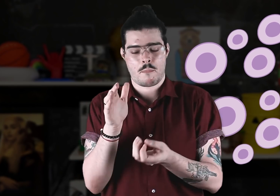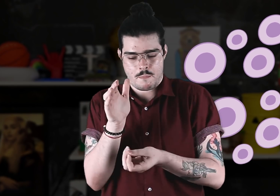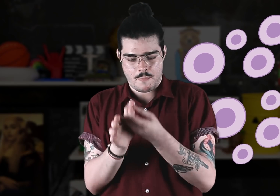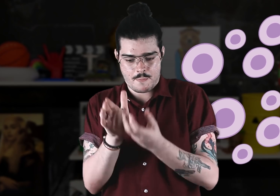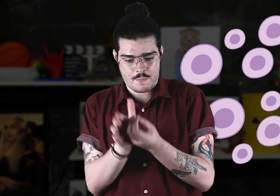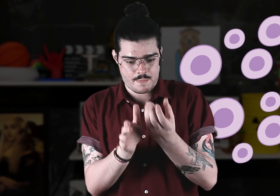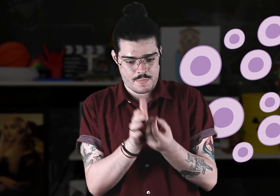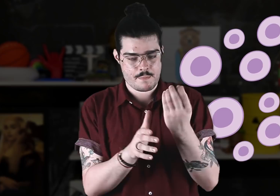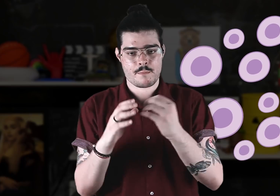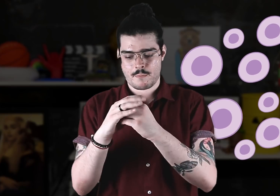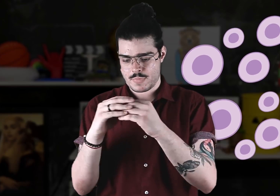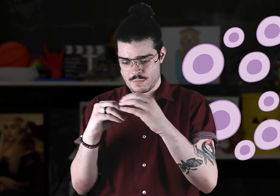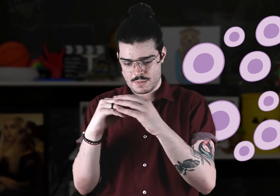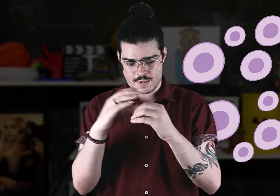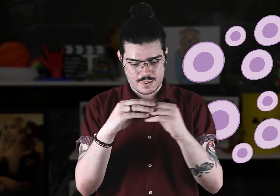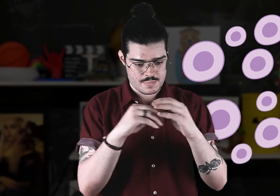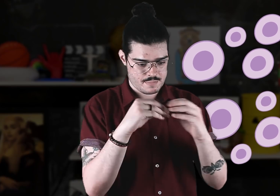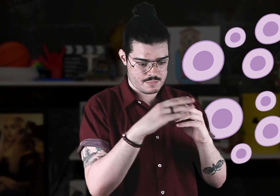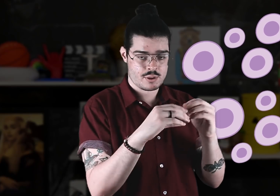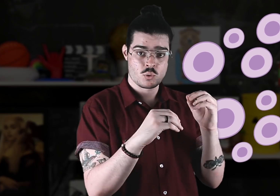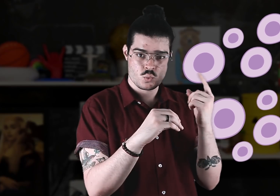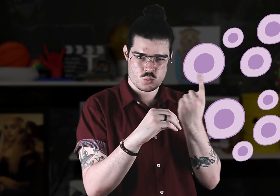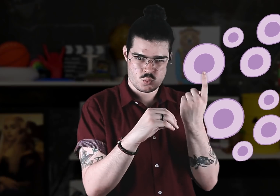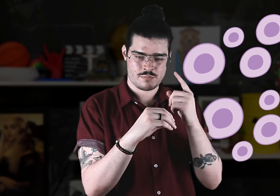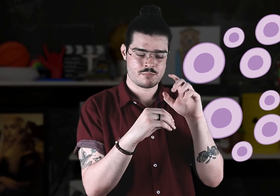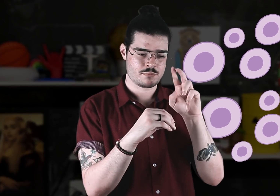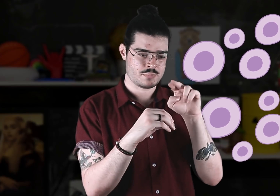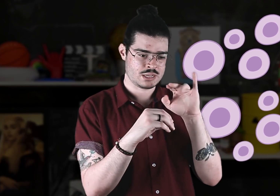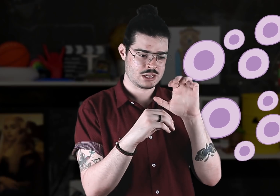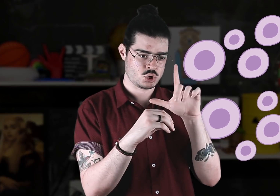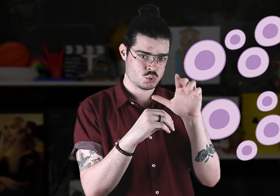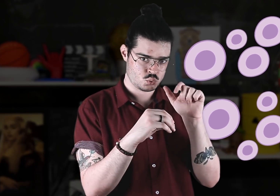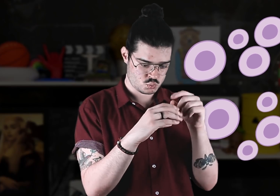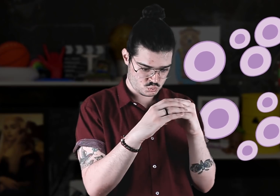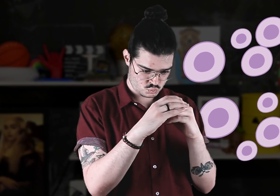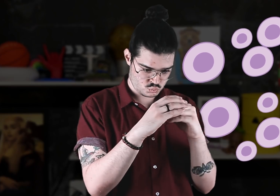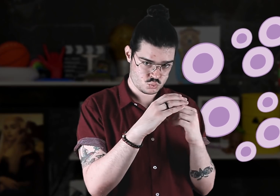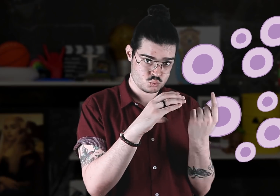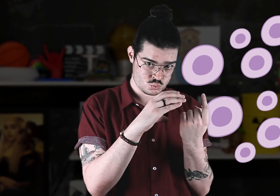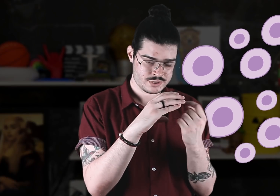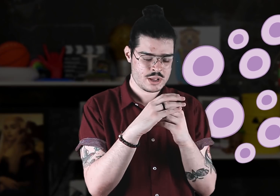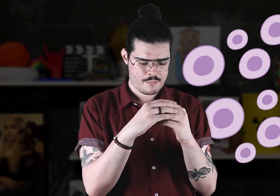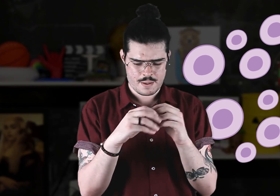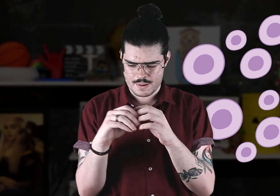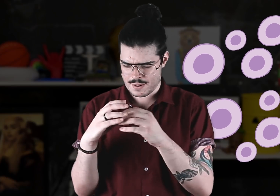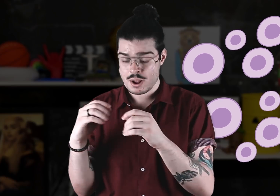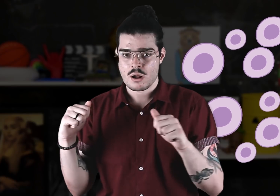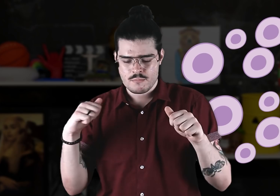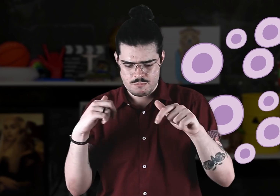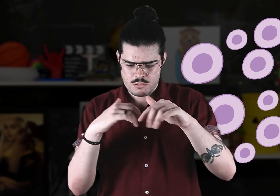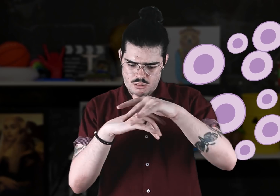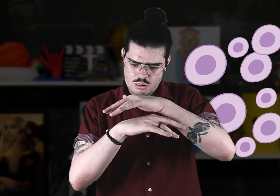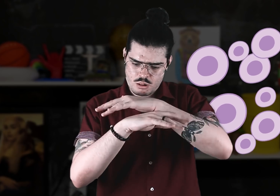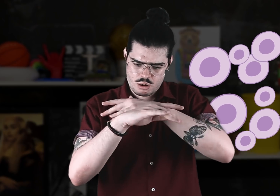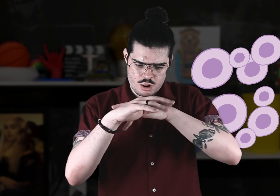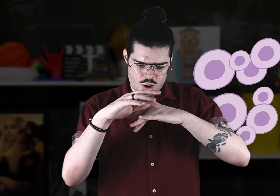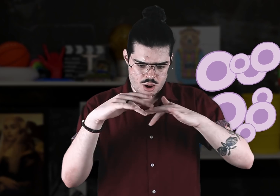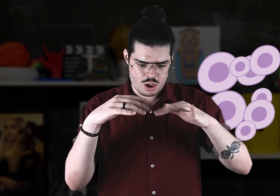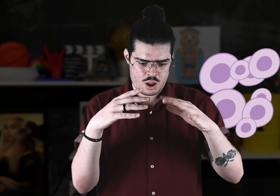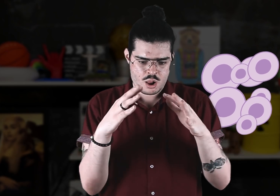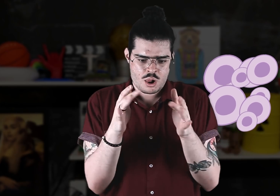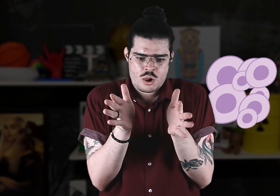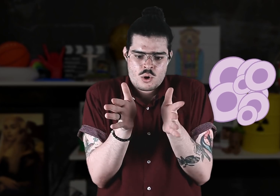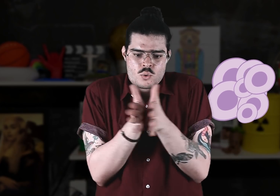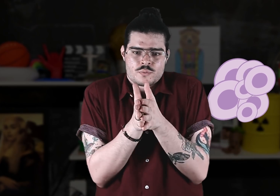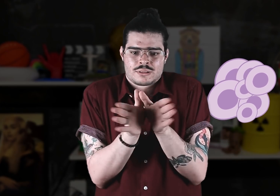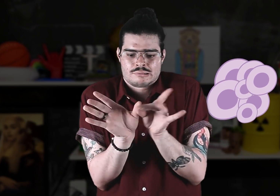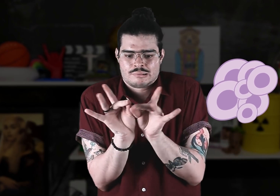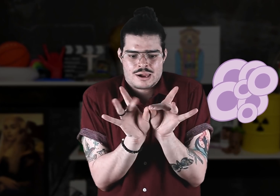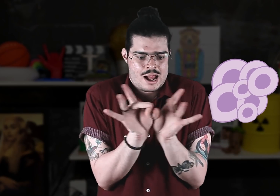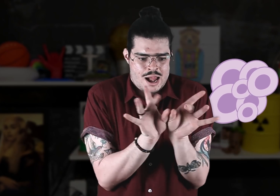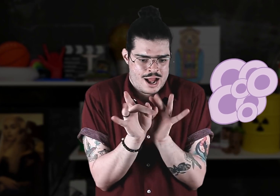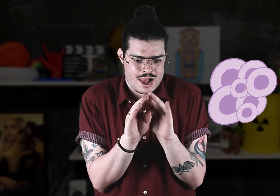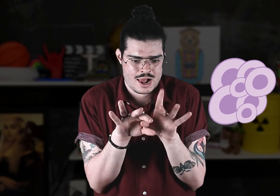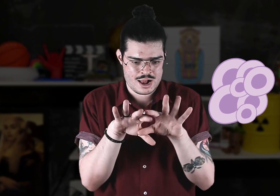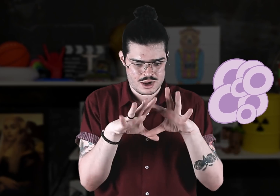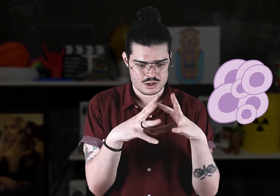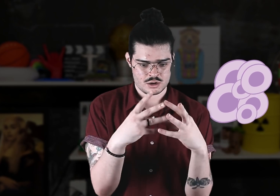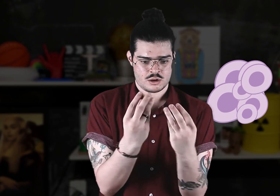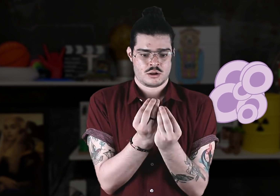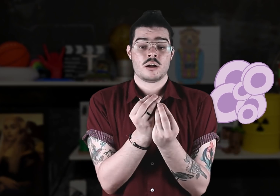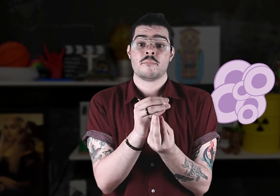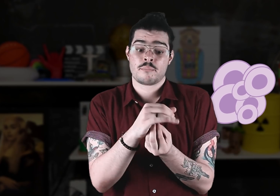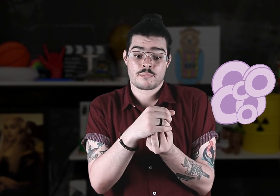So, the single-celled organisms clumped together,